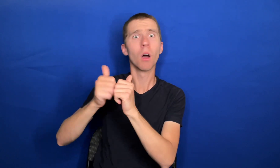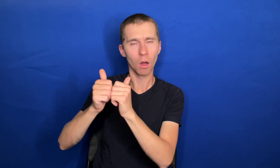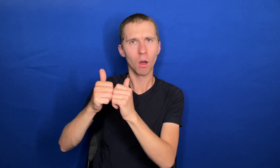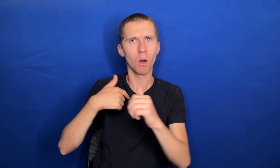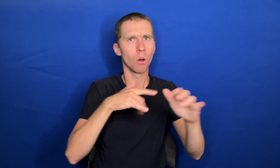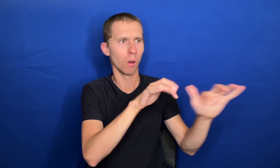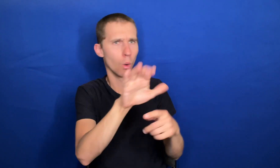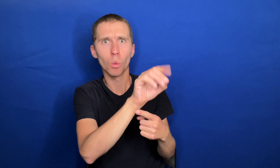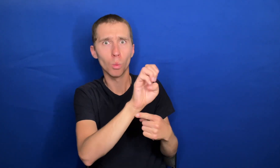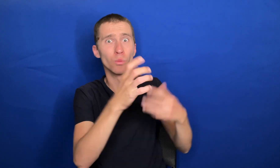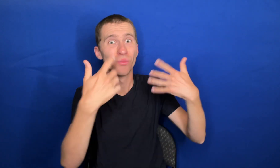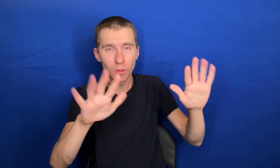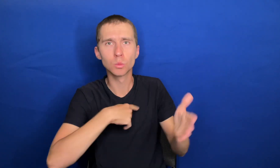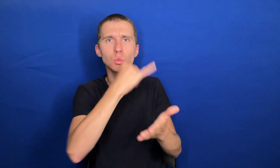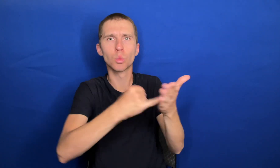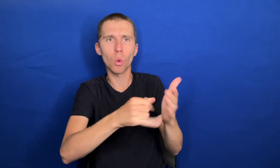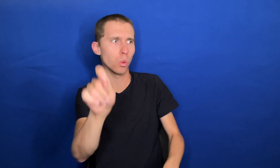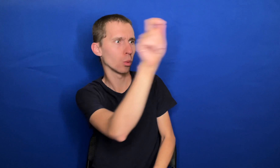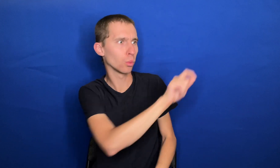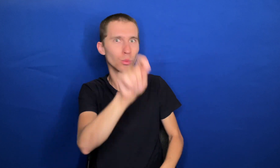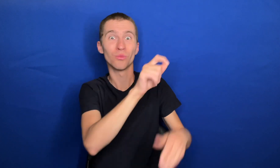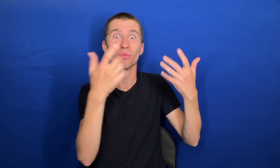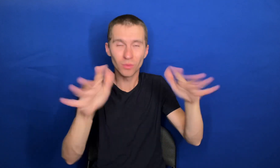I use chaining by typing a line of code, then drawing a circle around that line,